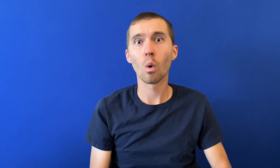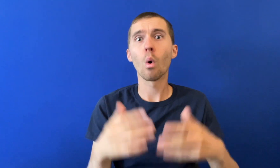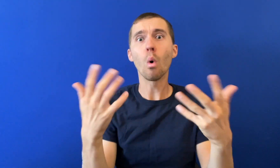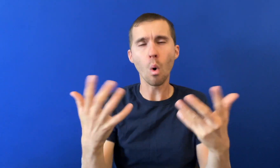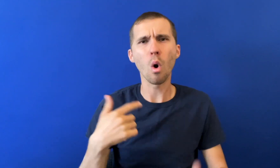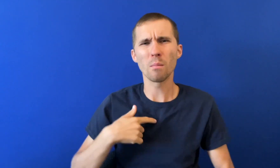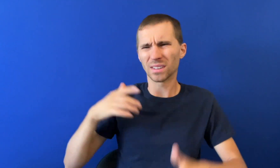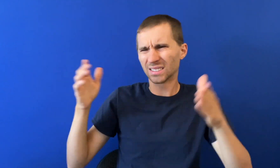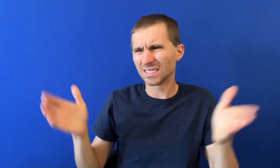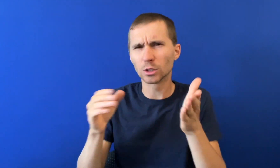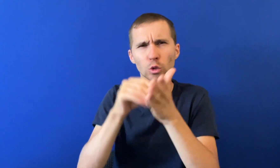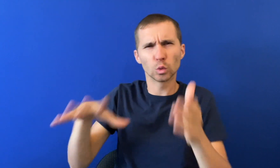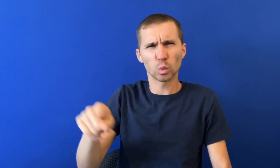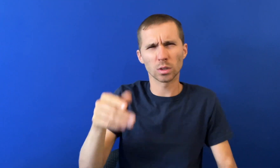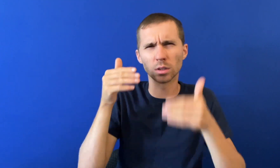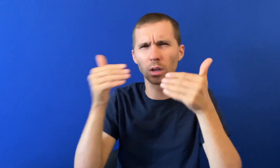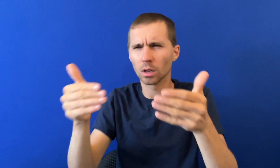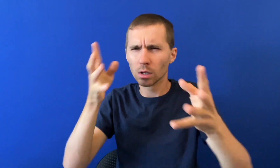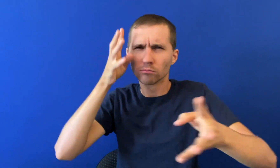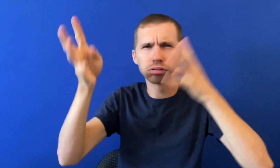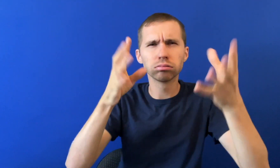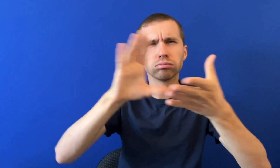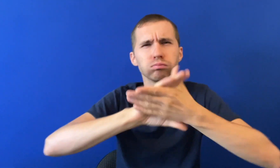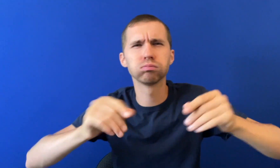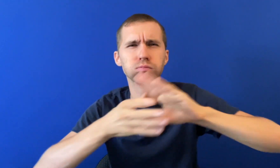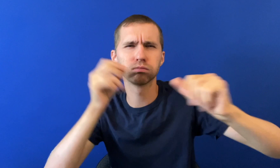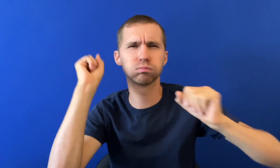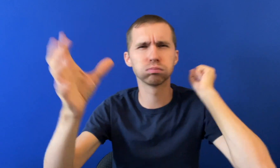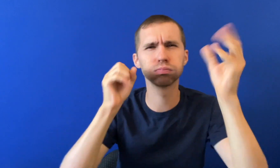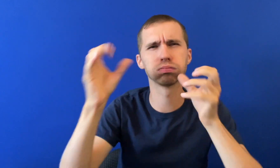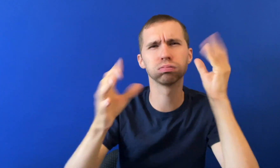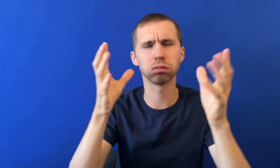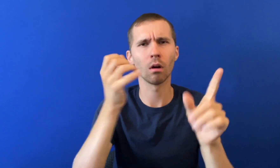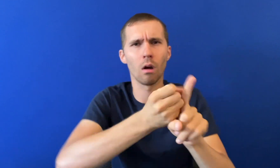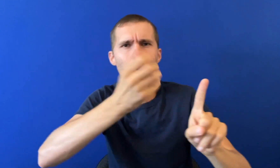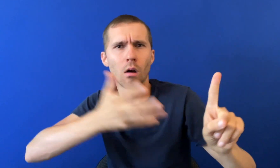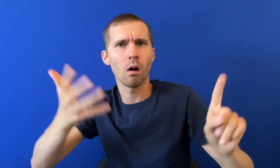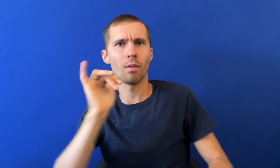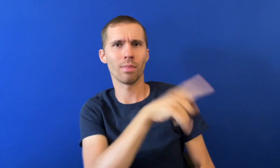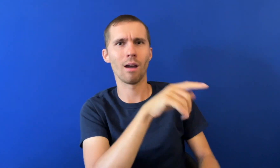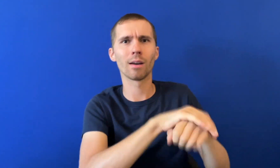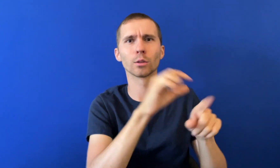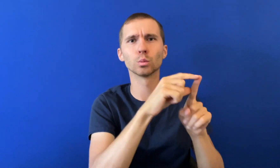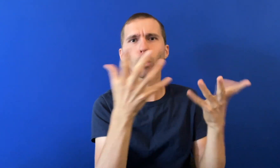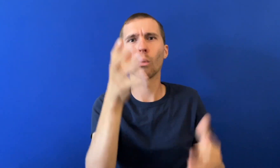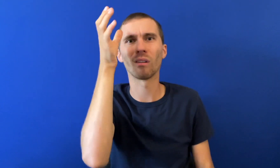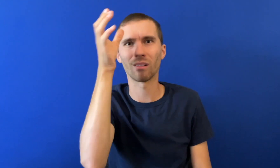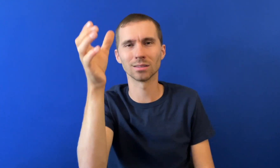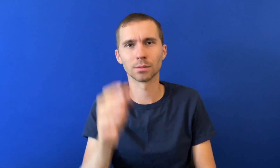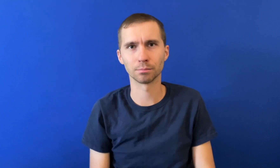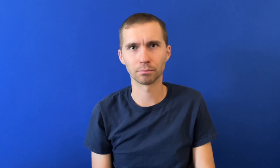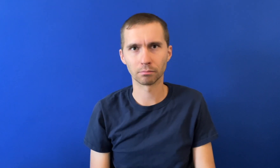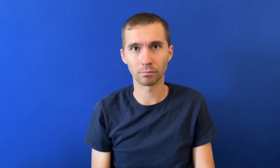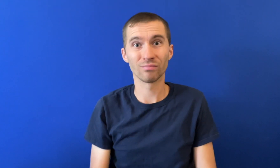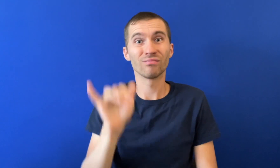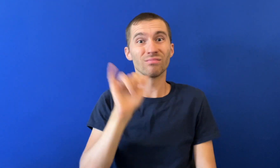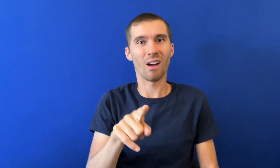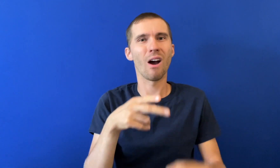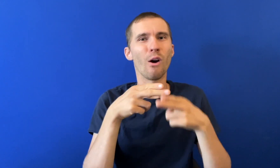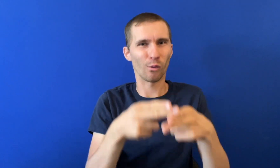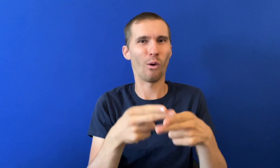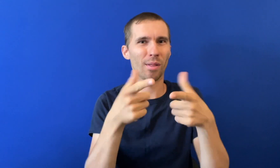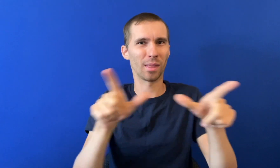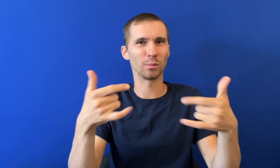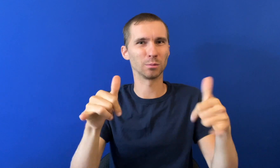Language play can also mean that I prompt students to create a signing story that elaborates on the English term or concept.